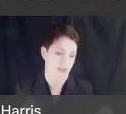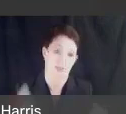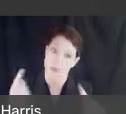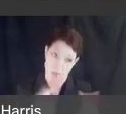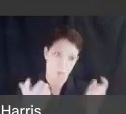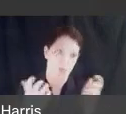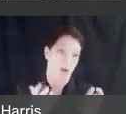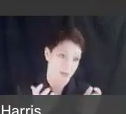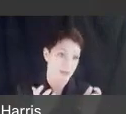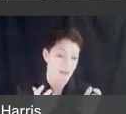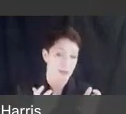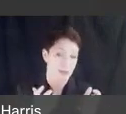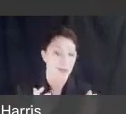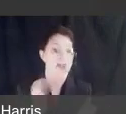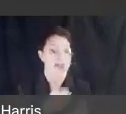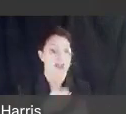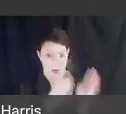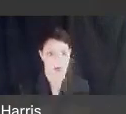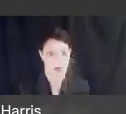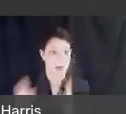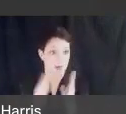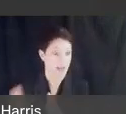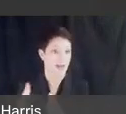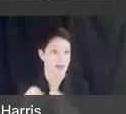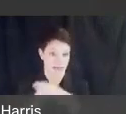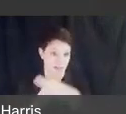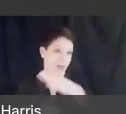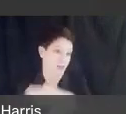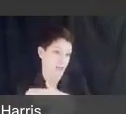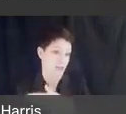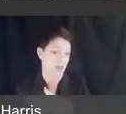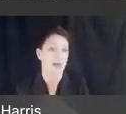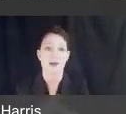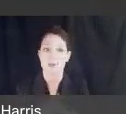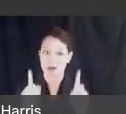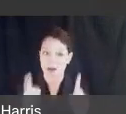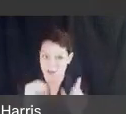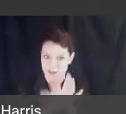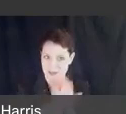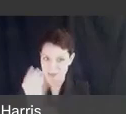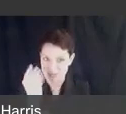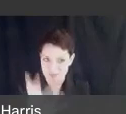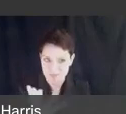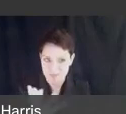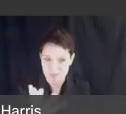what our plans are built around but I also have to point out that we do have smaller communities,